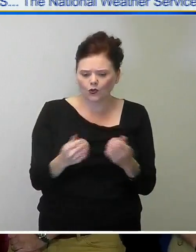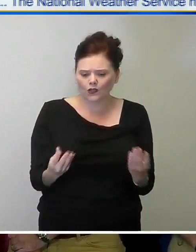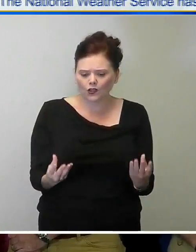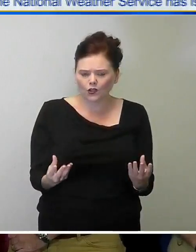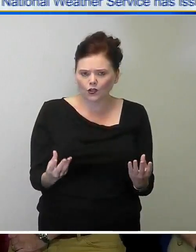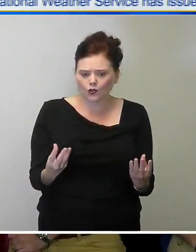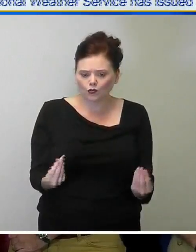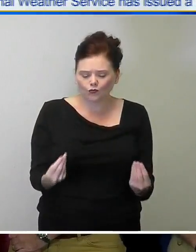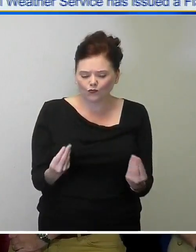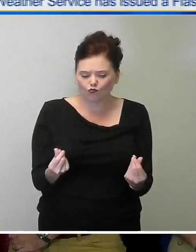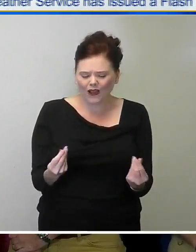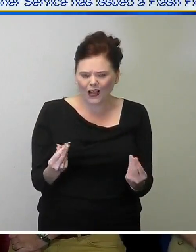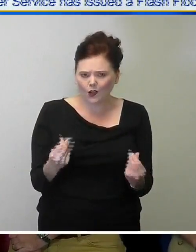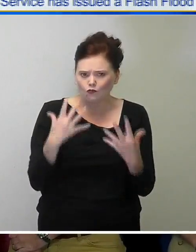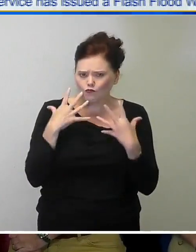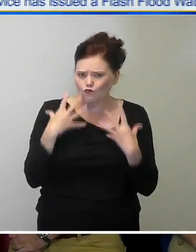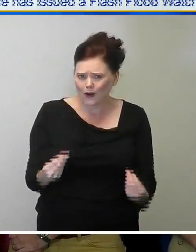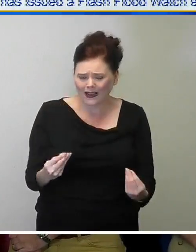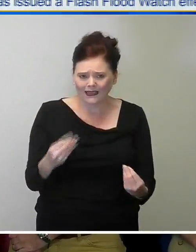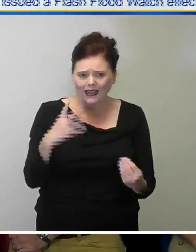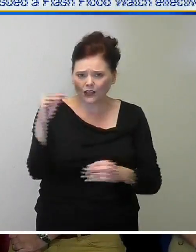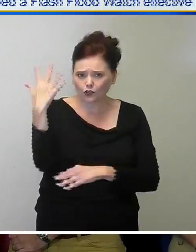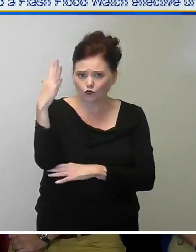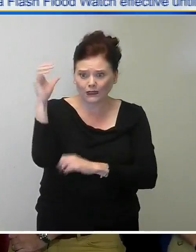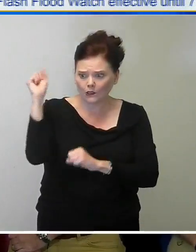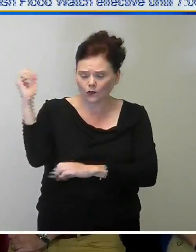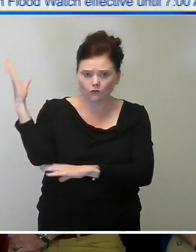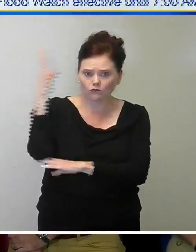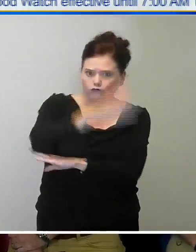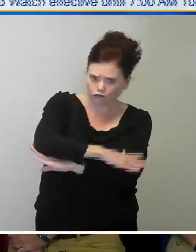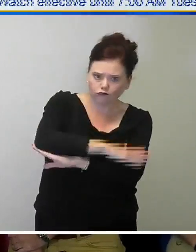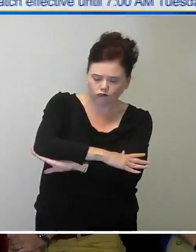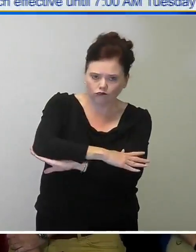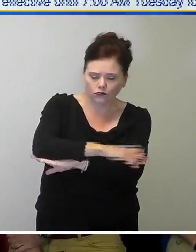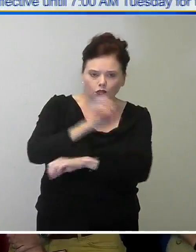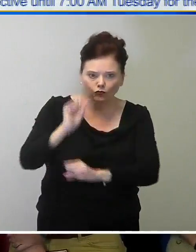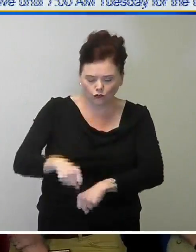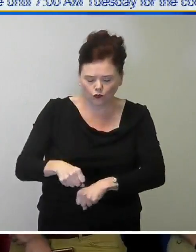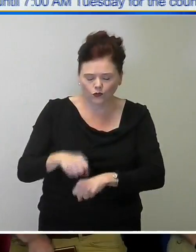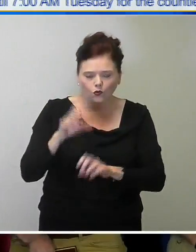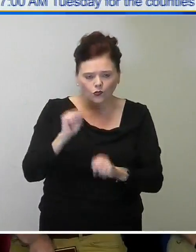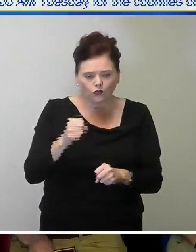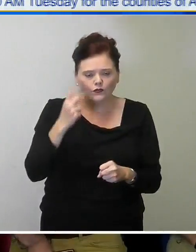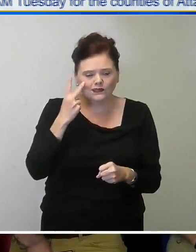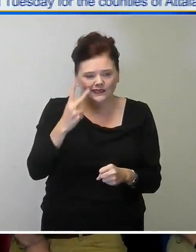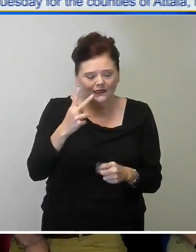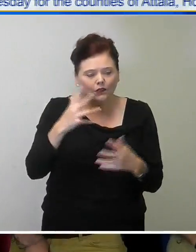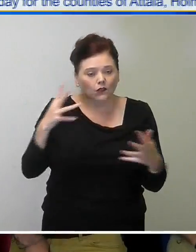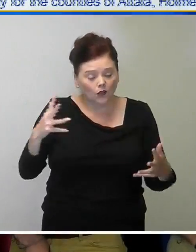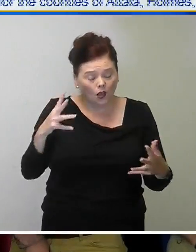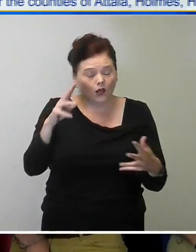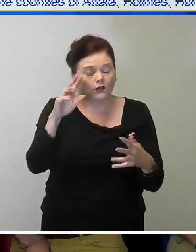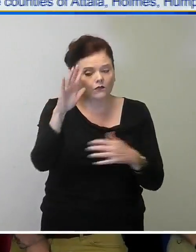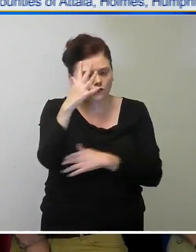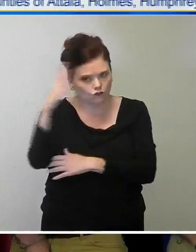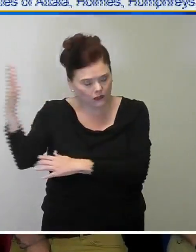THE POTENTIAL FOR 65-MILE-PER-HOUR WINDS WITH GROUND COMPLETELY SOAKED. THE AMOUNT OF TREES COULD FALL.